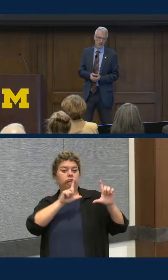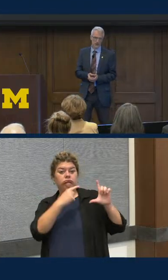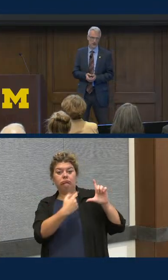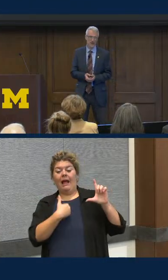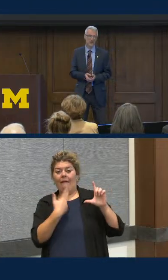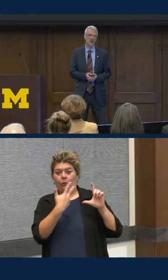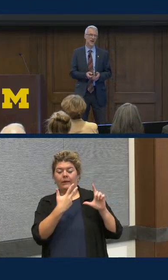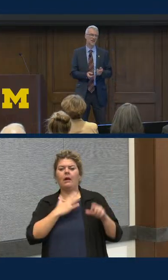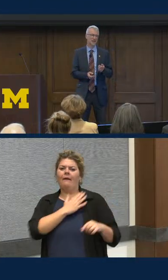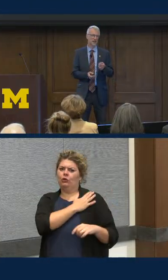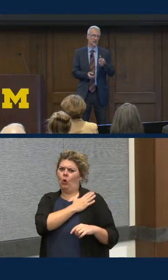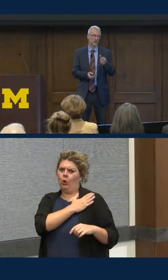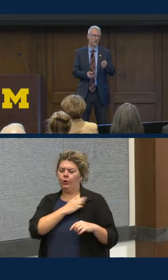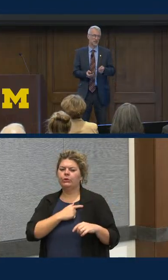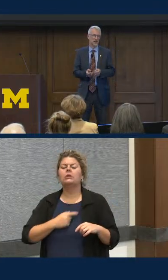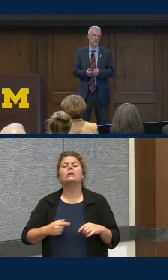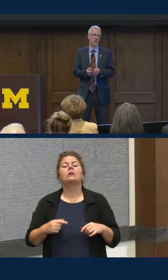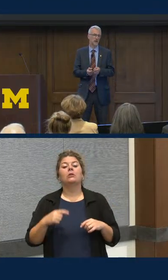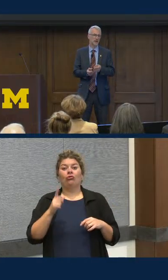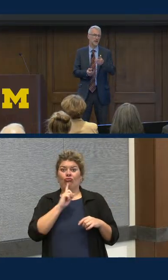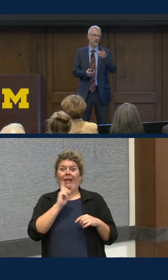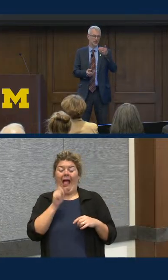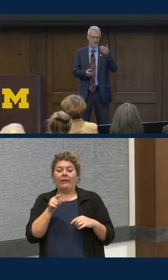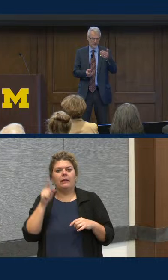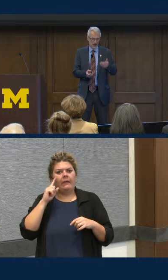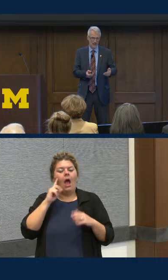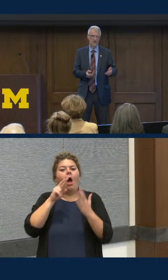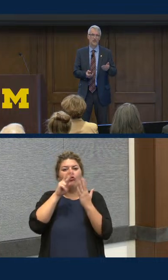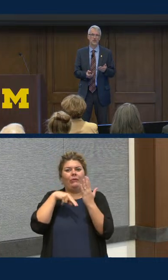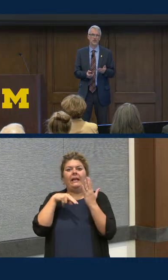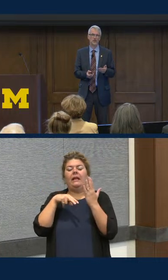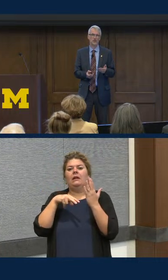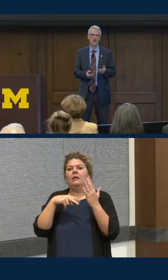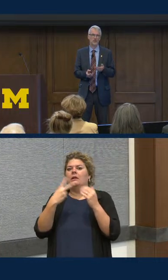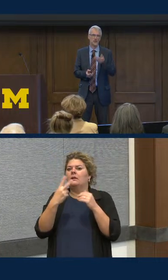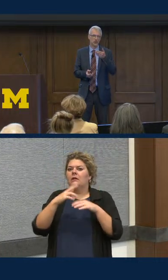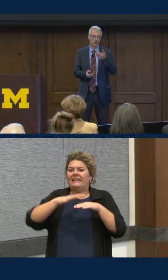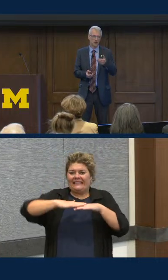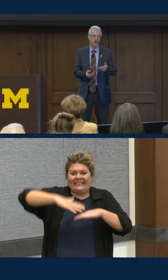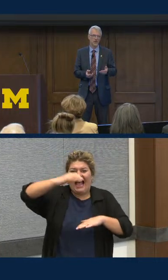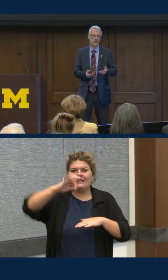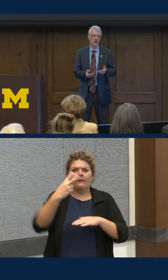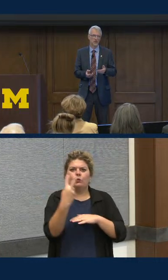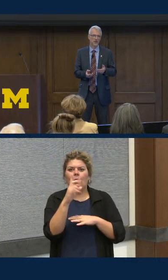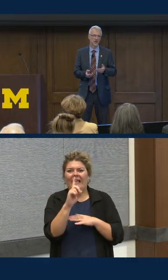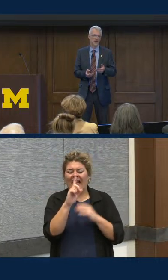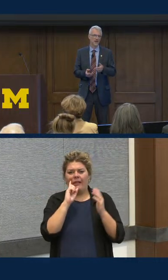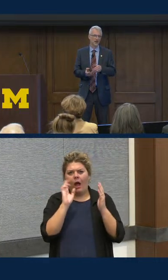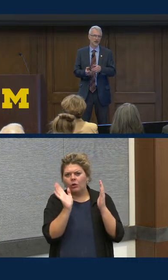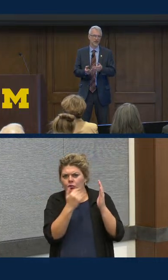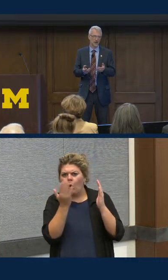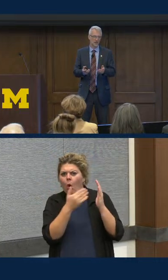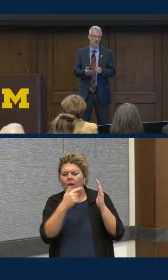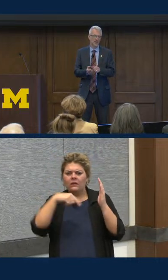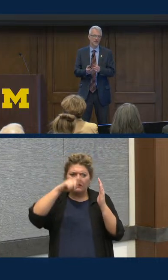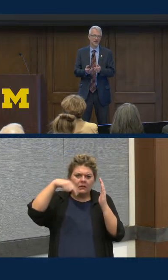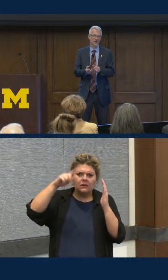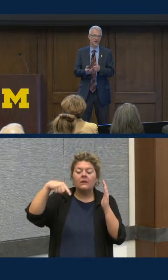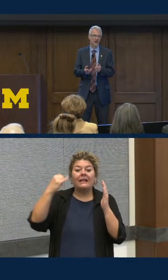shoulder but reality they are typically reading stacks to the images and scrolling through